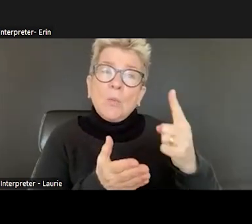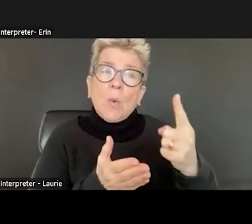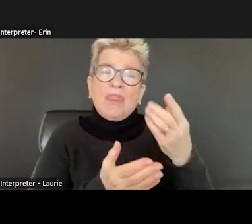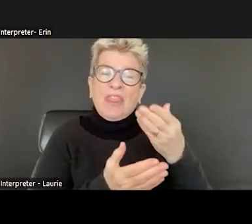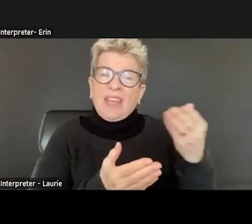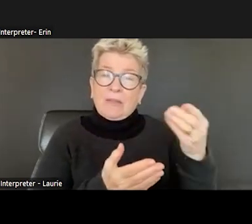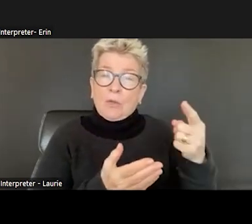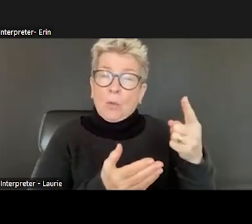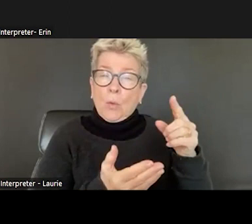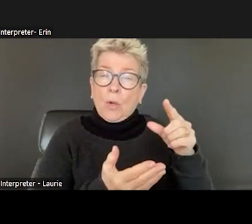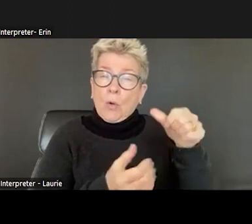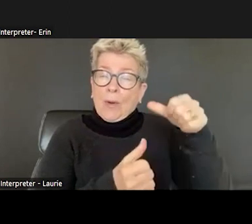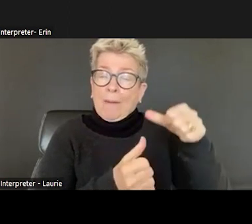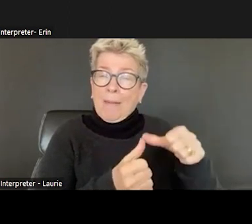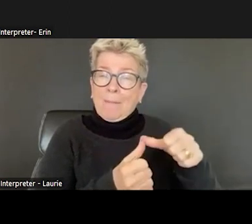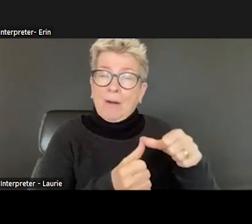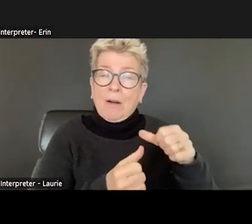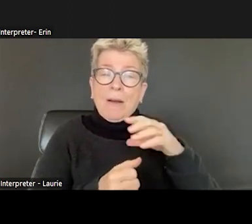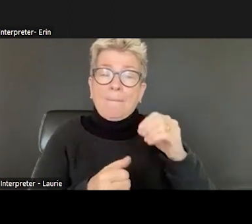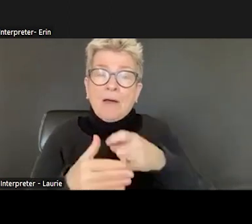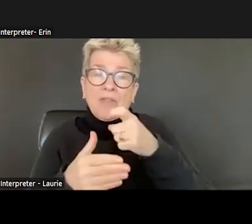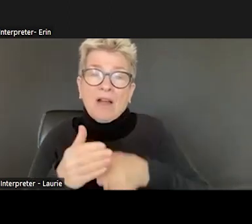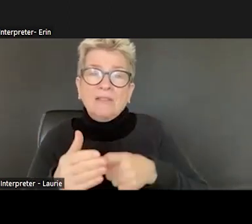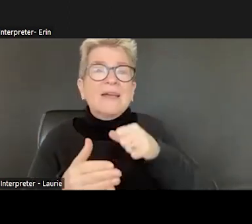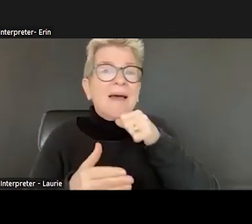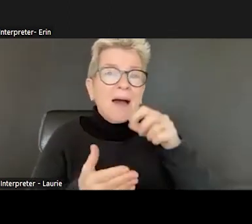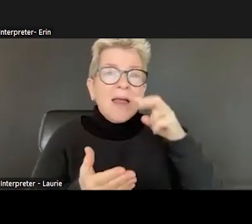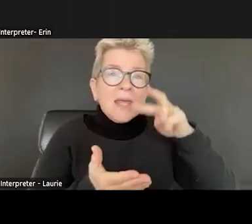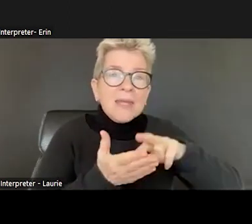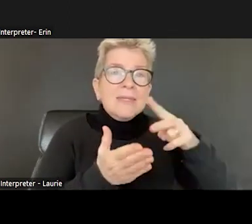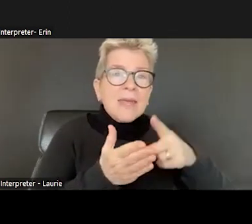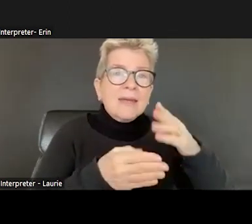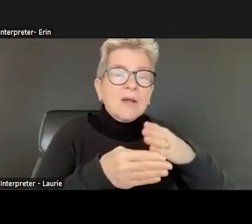costs and unintended consequences, and that's that research says that you